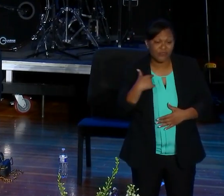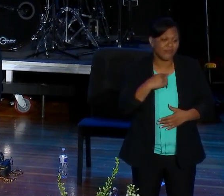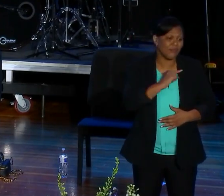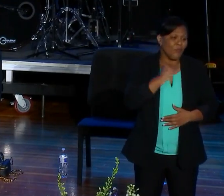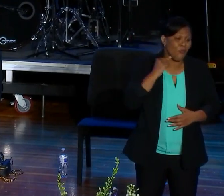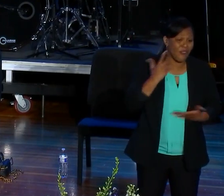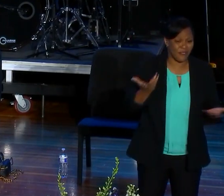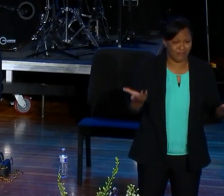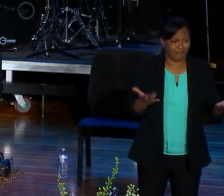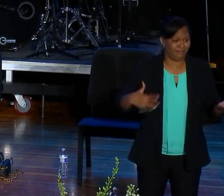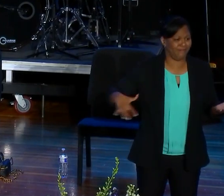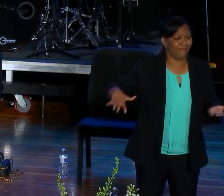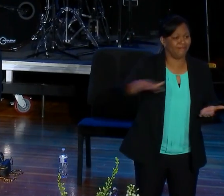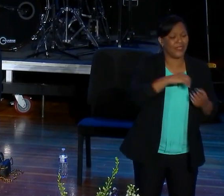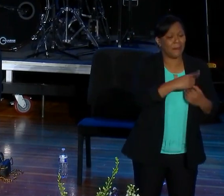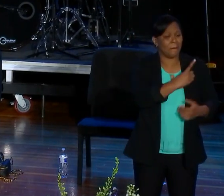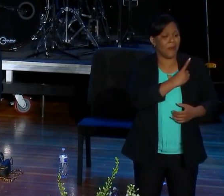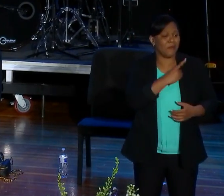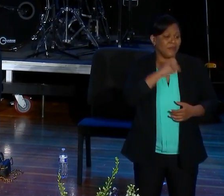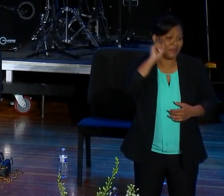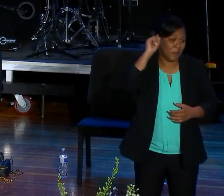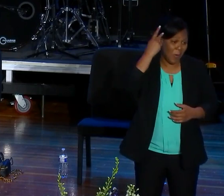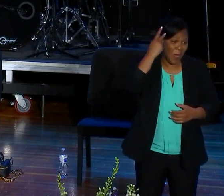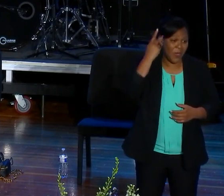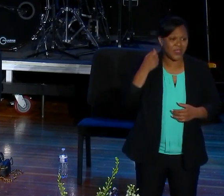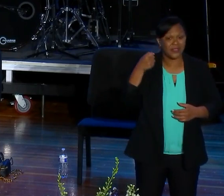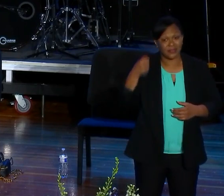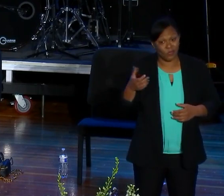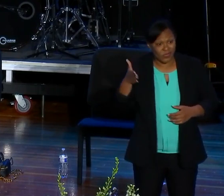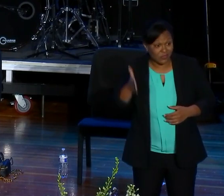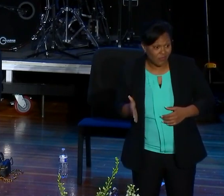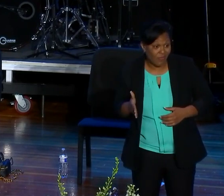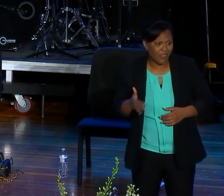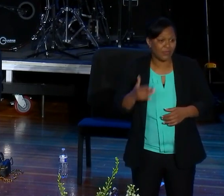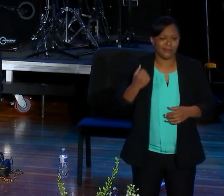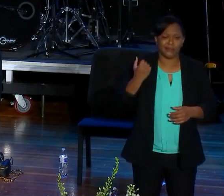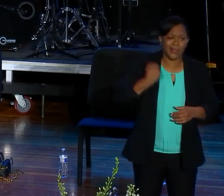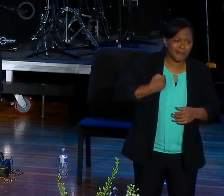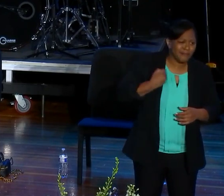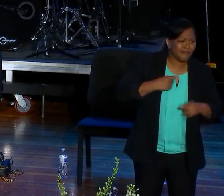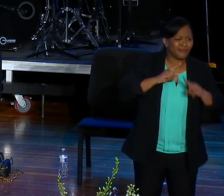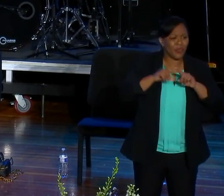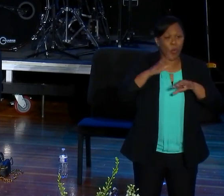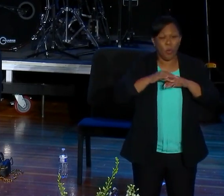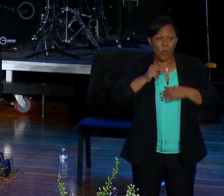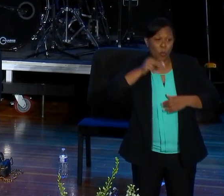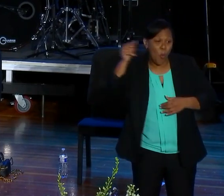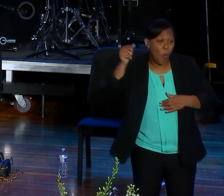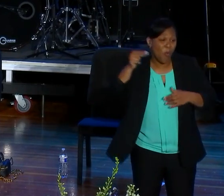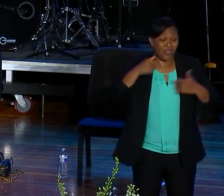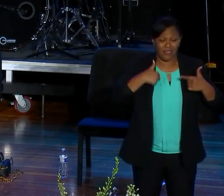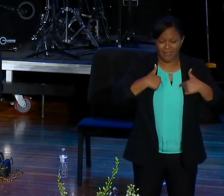ON BEHALF OF THE PASTORS AND PREACHERS FROM MINNEAPOLIS AND ST. PAUL, THE BLOODS ON THE